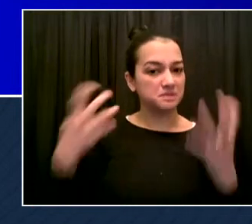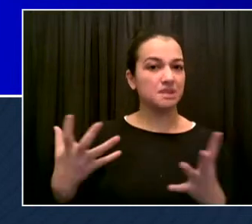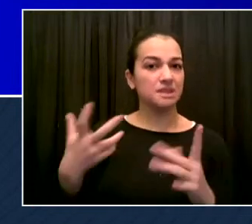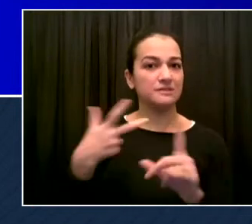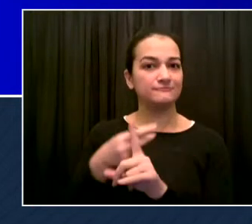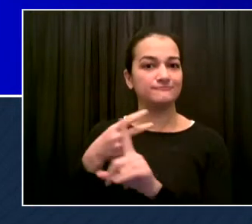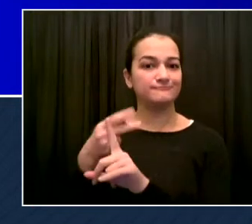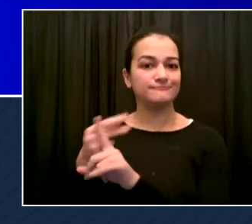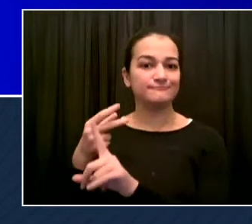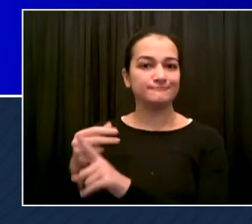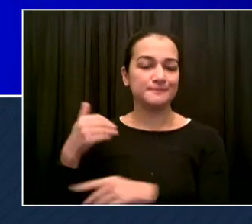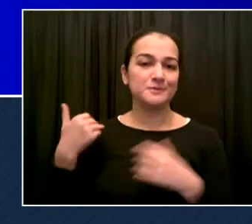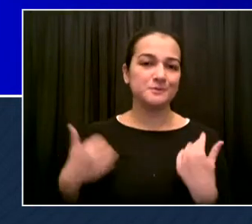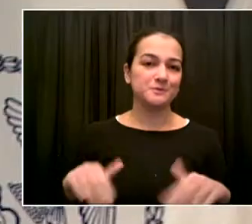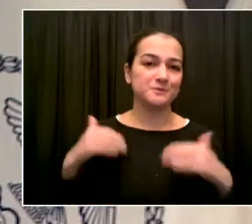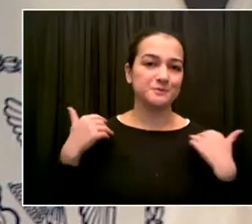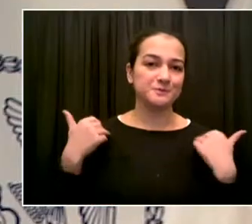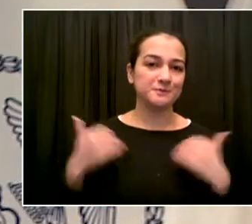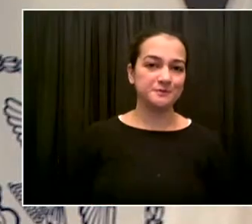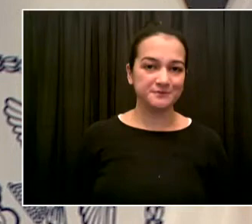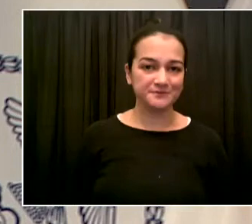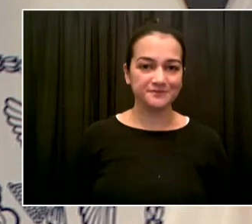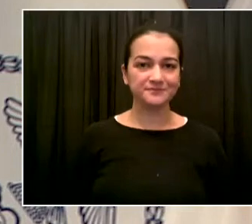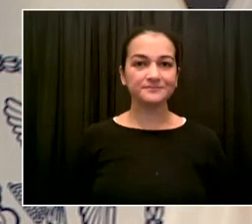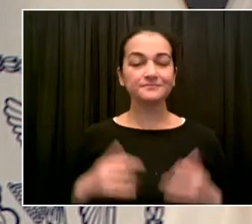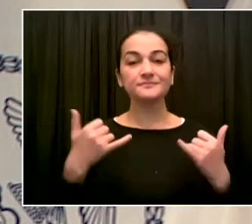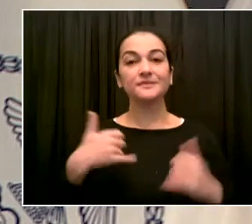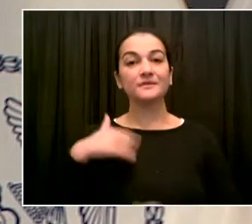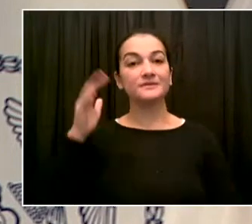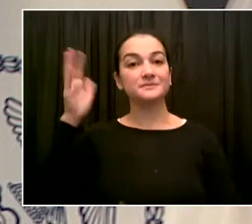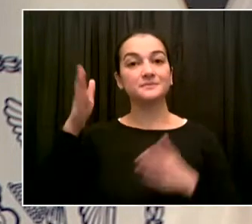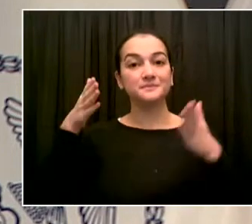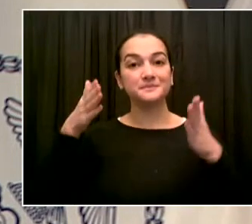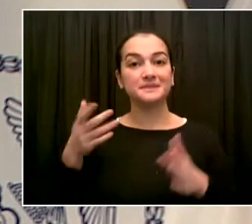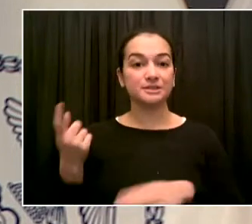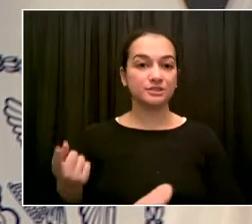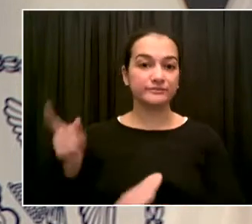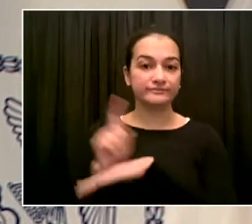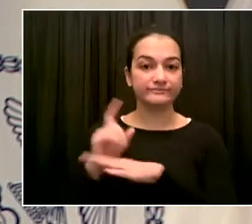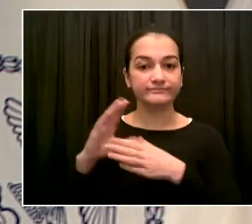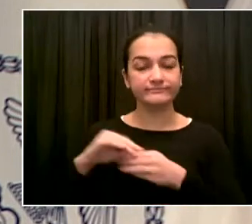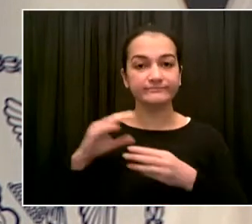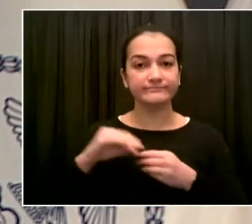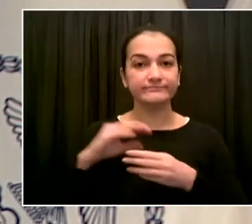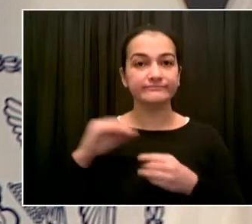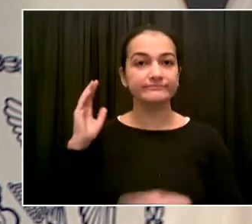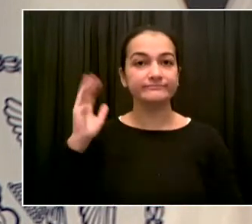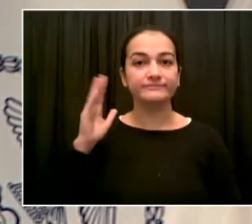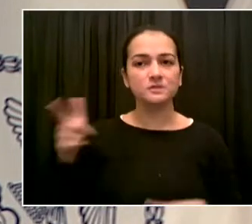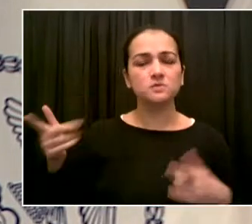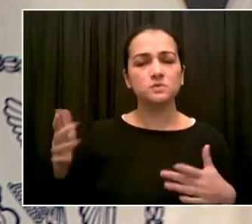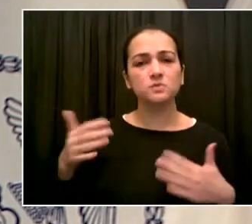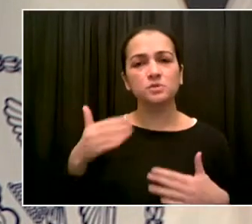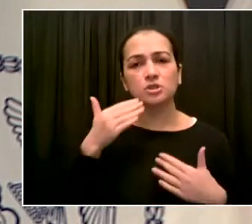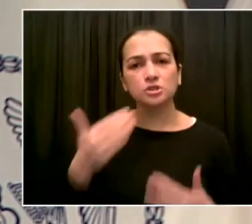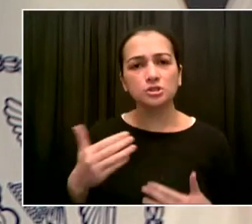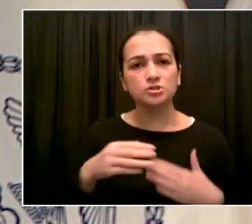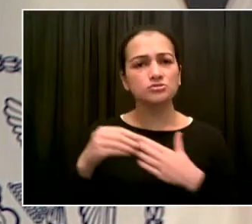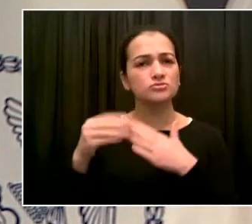THAT NUMBER WILL GROW A LOT IN THE COMING DAYS. GO OUT AND GET YOUR BOOSTER SHOT NOW. I WANT YOU TO HEAR FROM